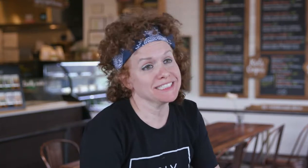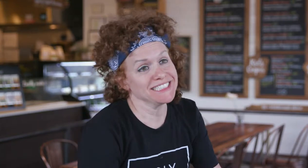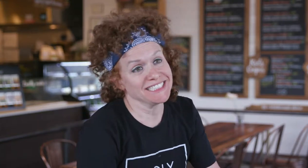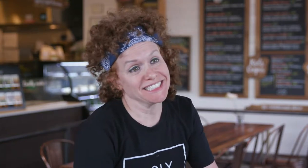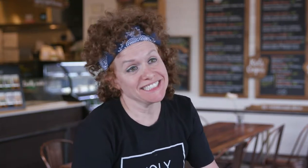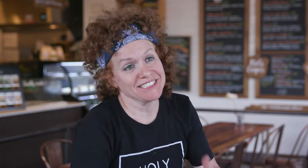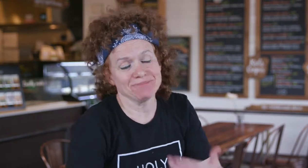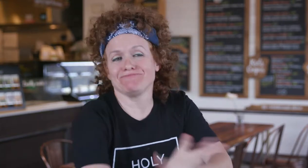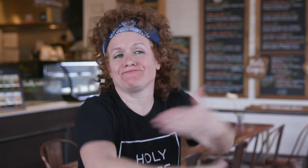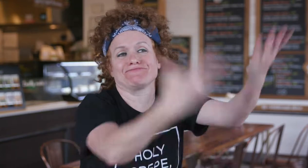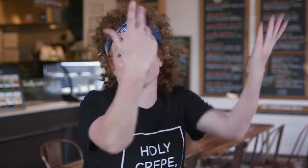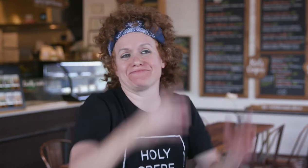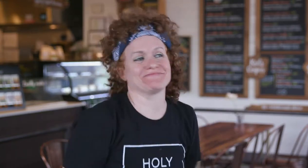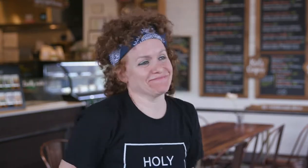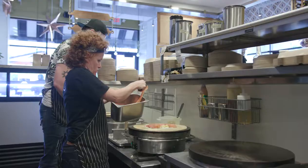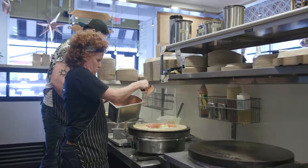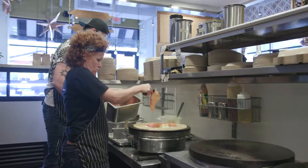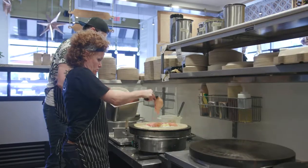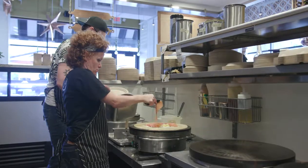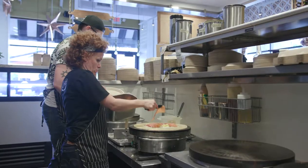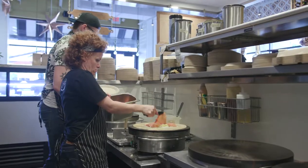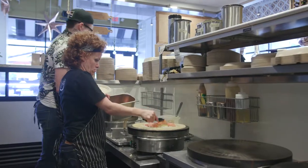And then I started making the crepes and it was pretty easy.